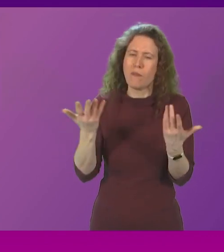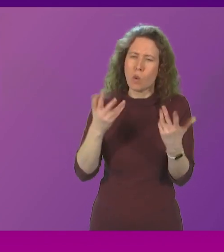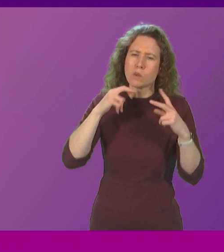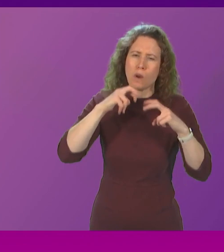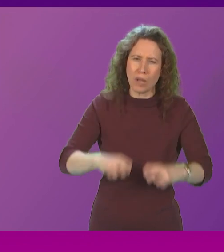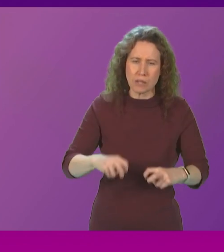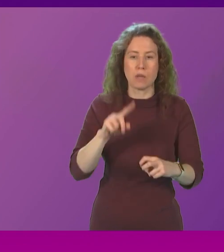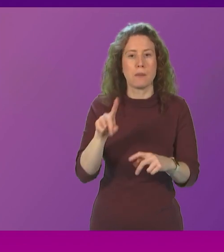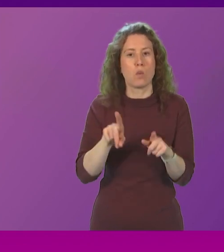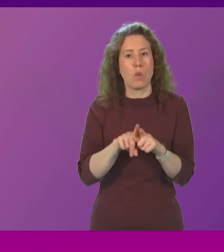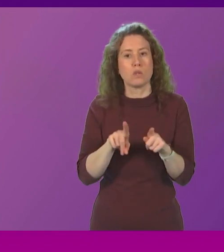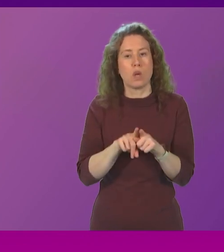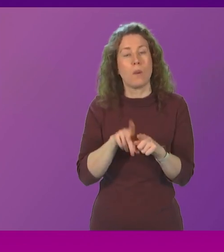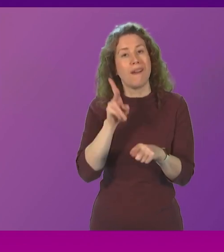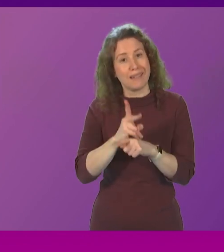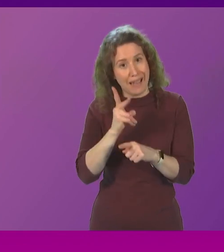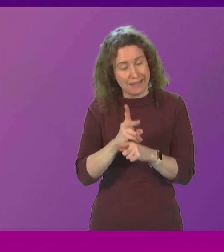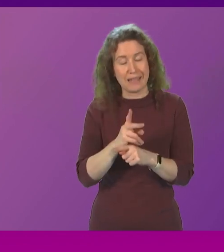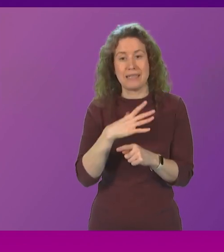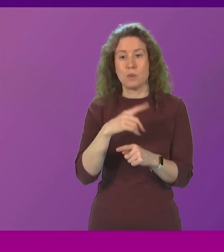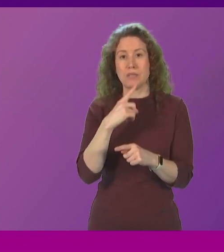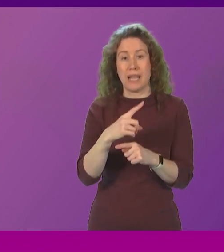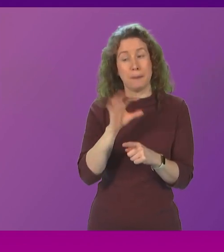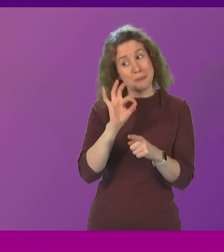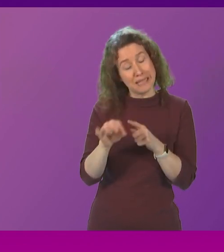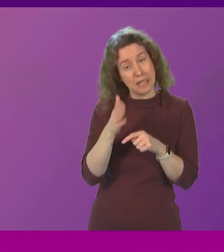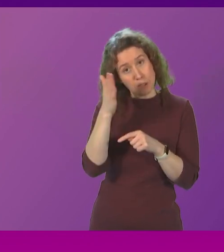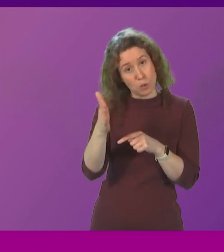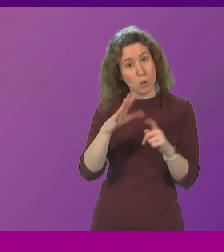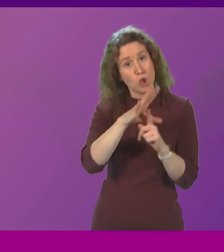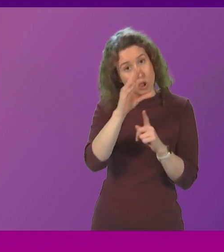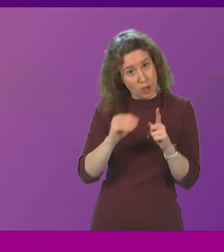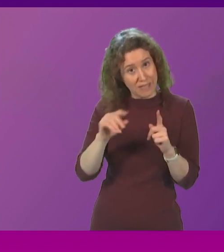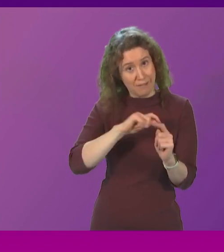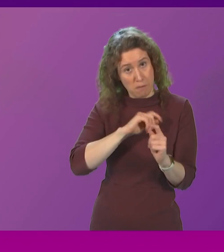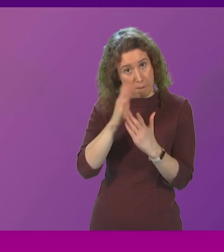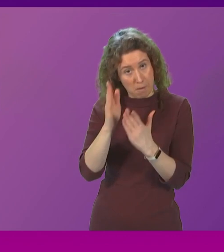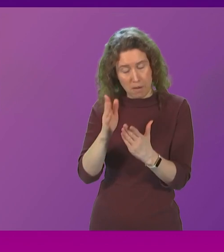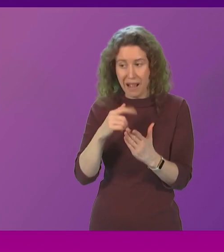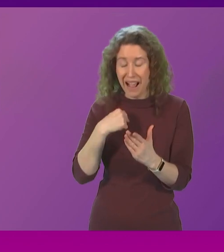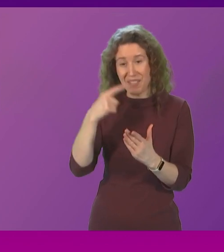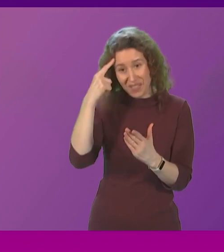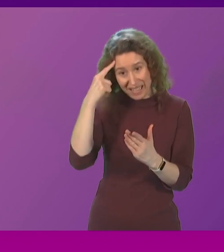However, let me also say once again, particularly to the Conservative member, that the Conservatives are utterly shameless.